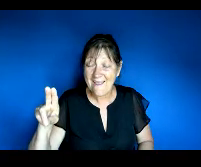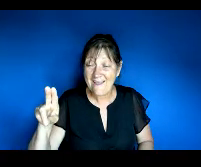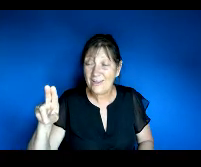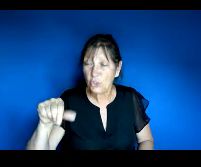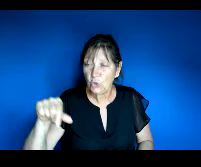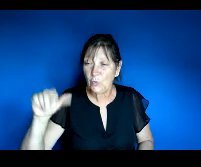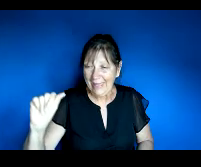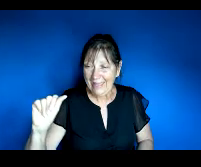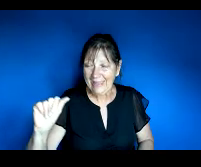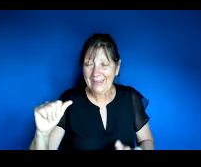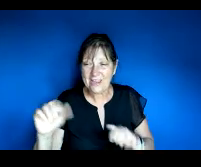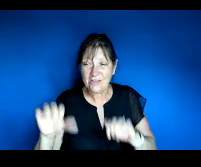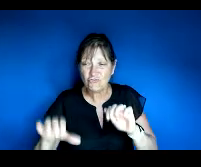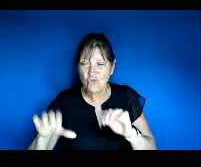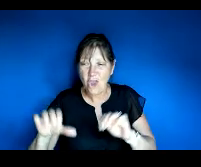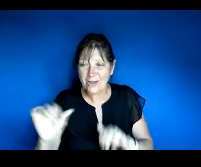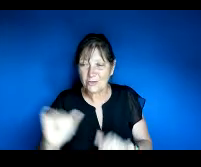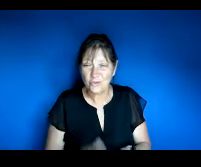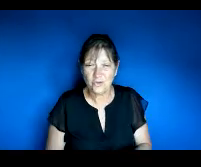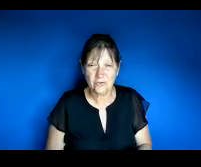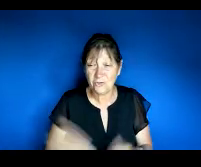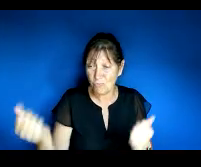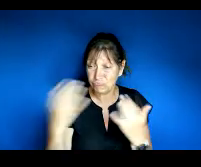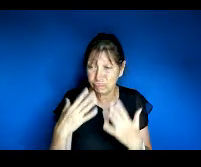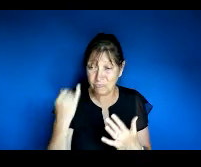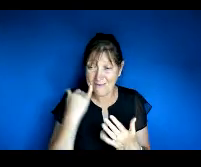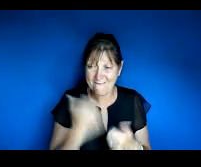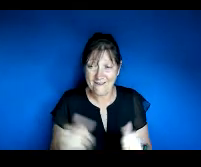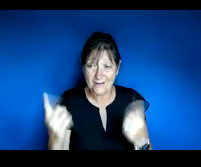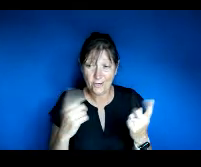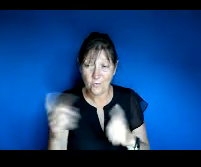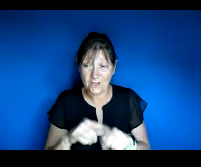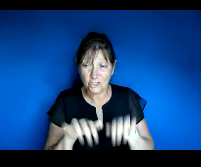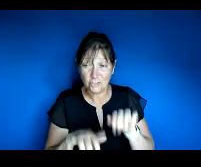But please send them in if folks have questions. And, you know,